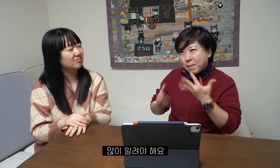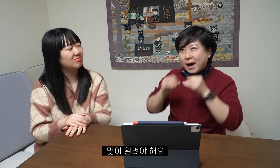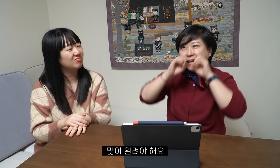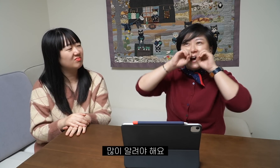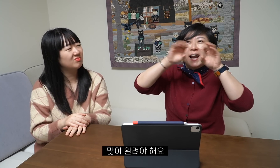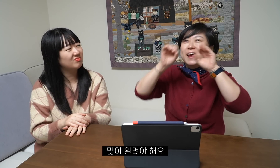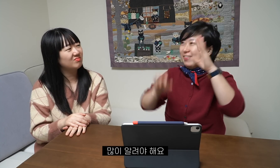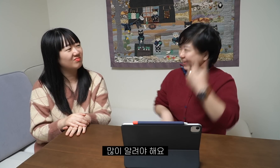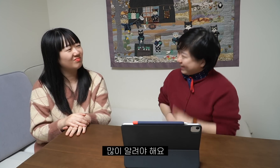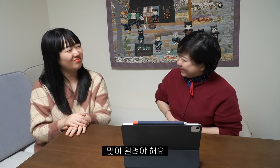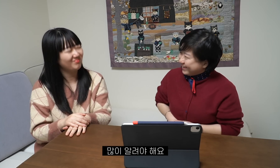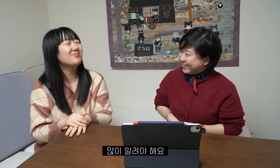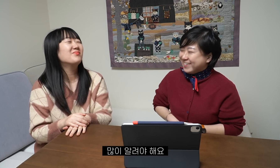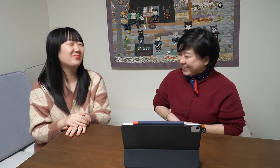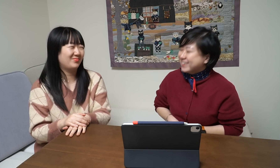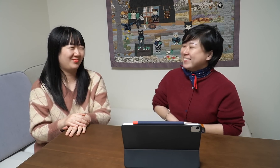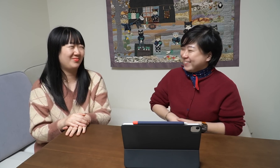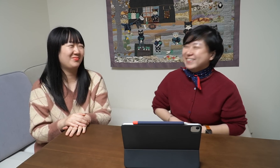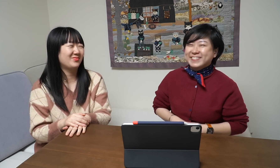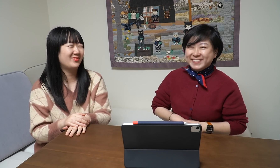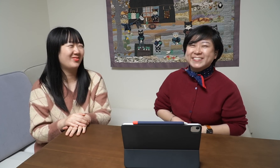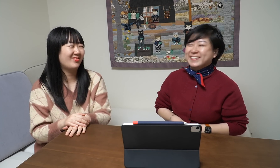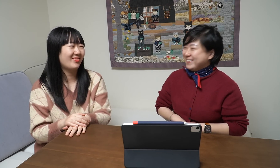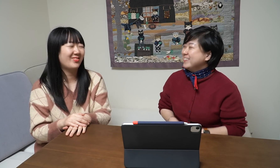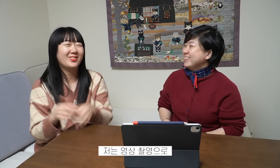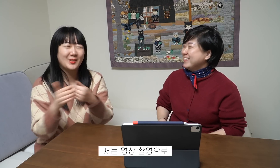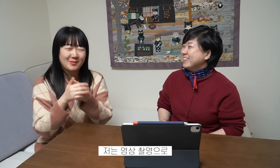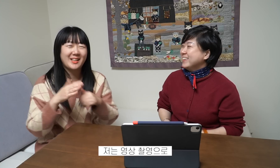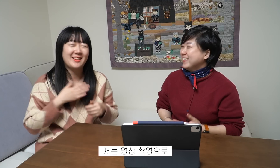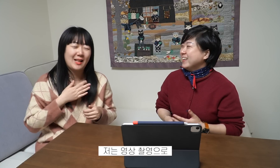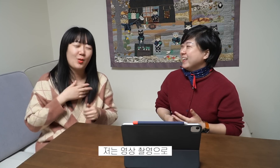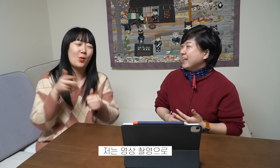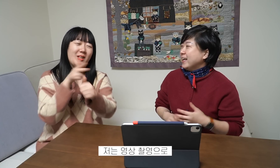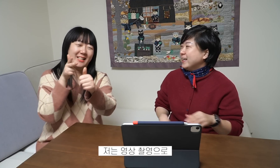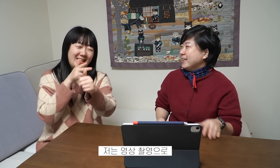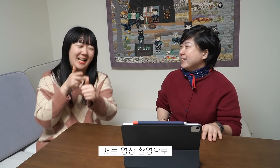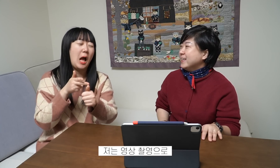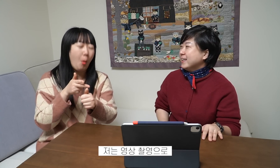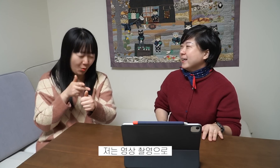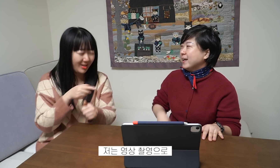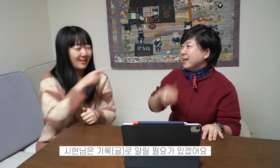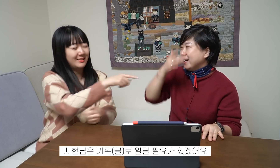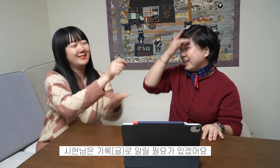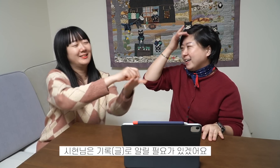He should be known a lot. I need to make a video recording,